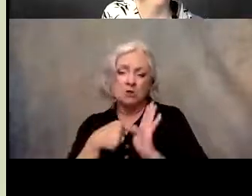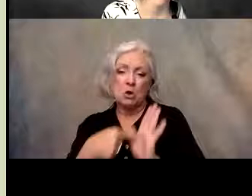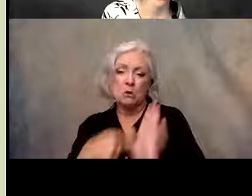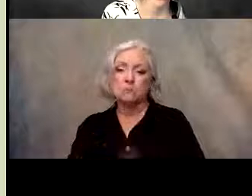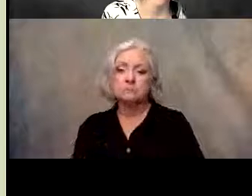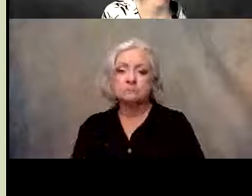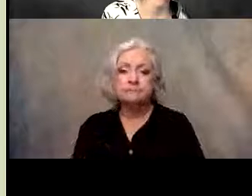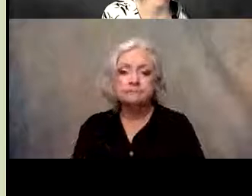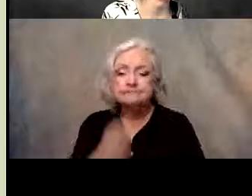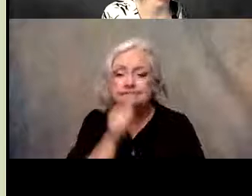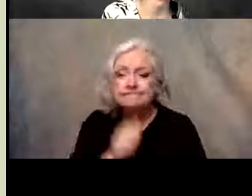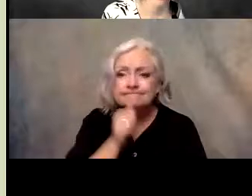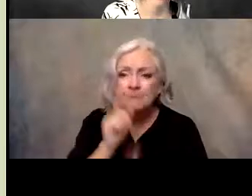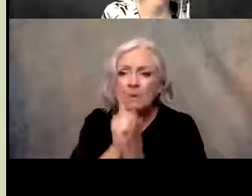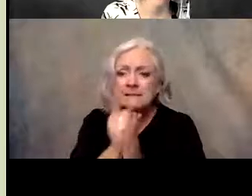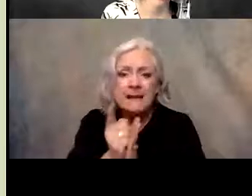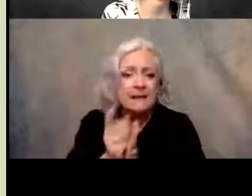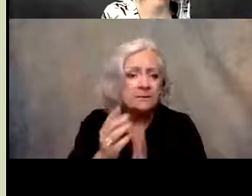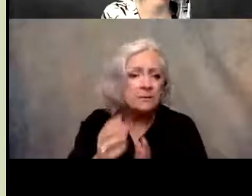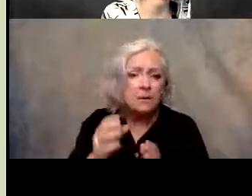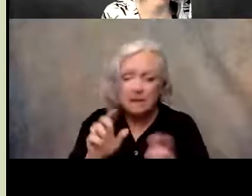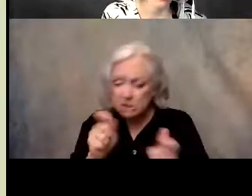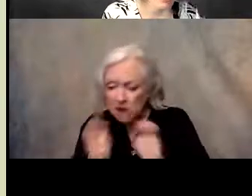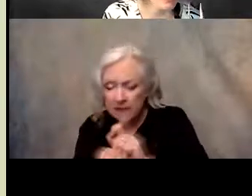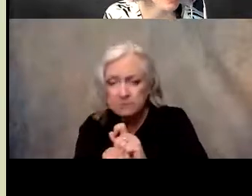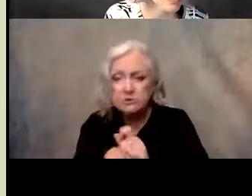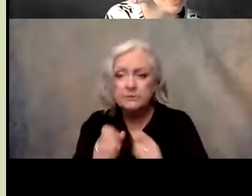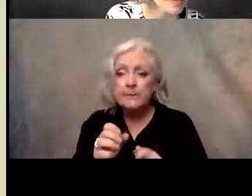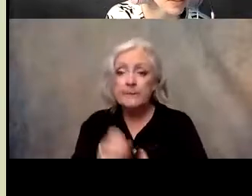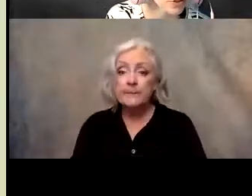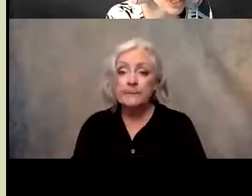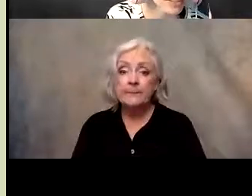Bear with me while I change my screen